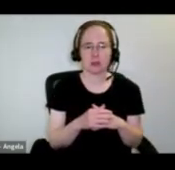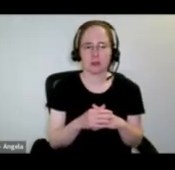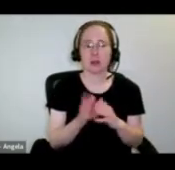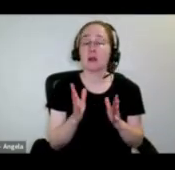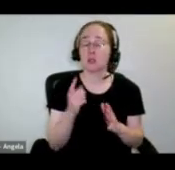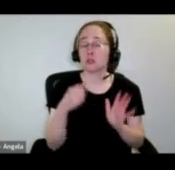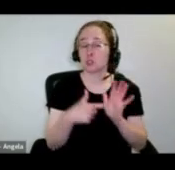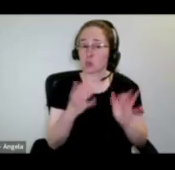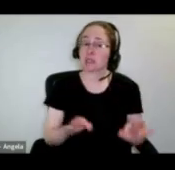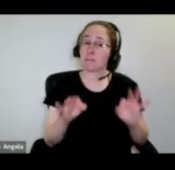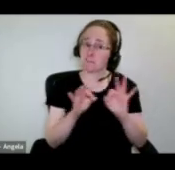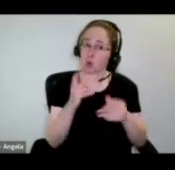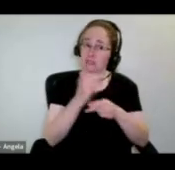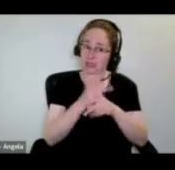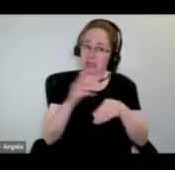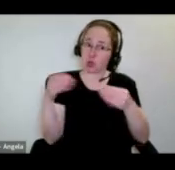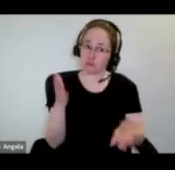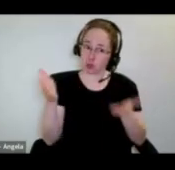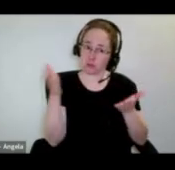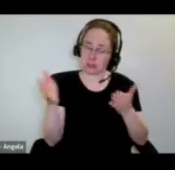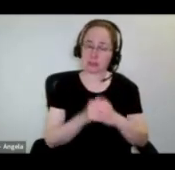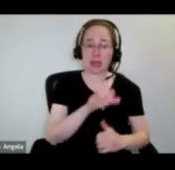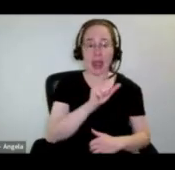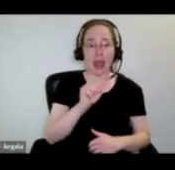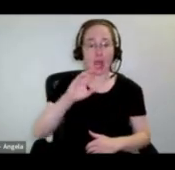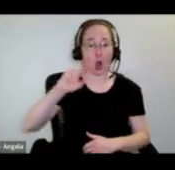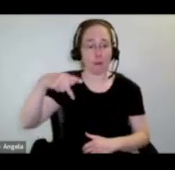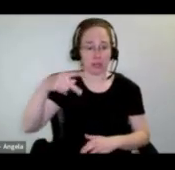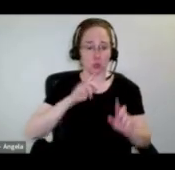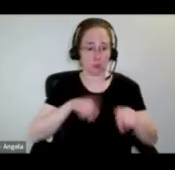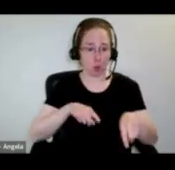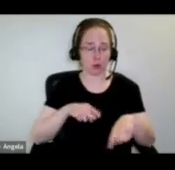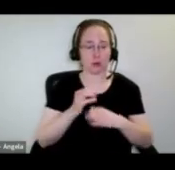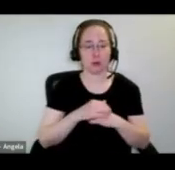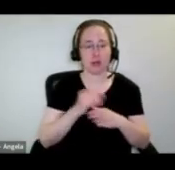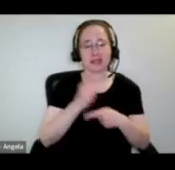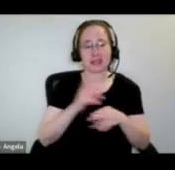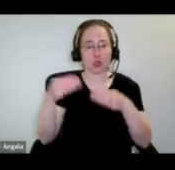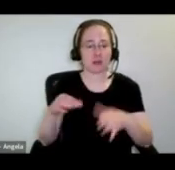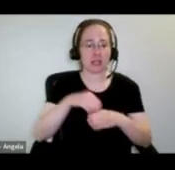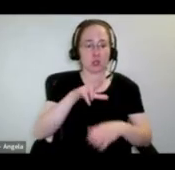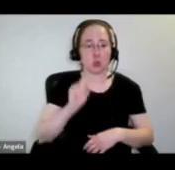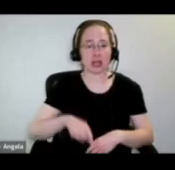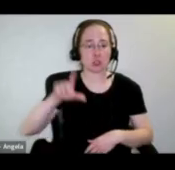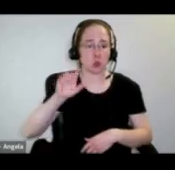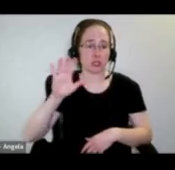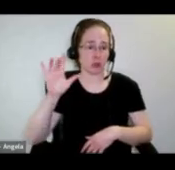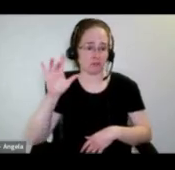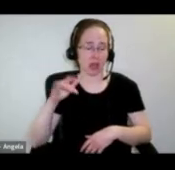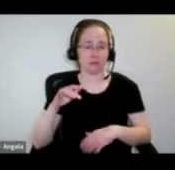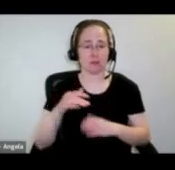David Watkins: numbers about caregiving in Georgia, and it shows the importance of caregiver services. The AARP report